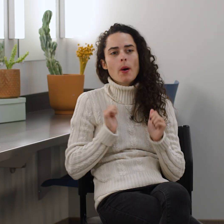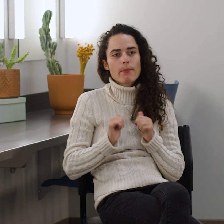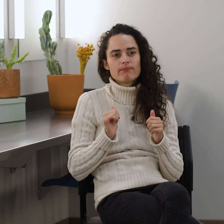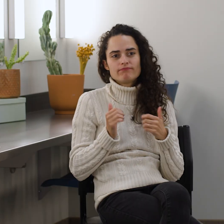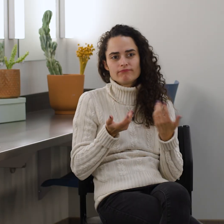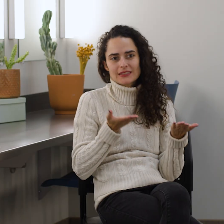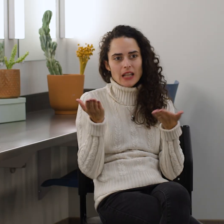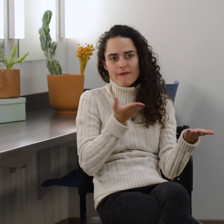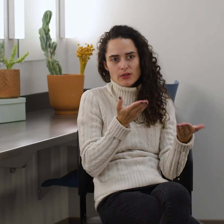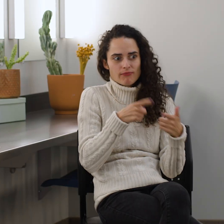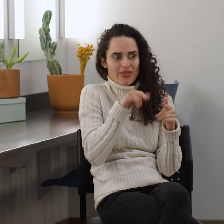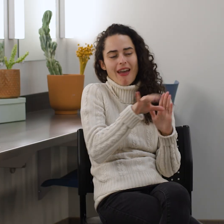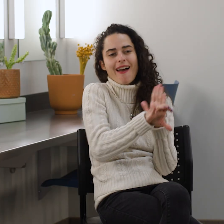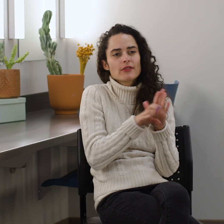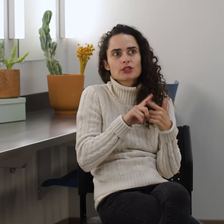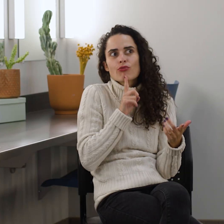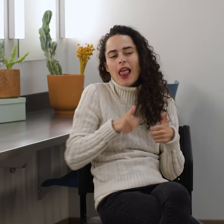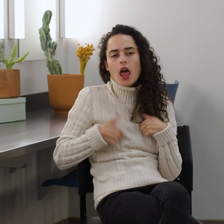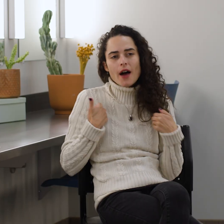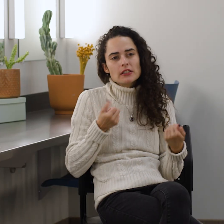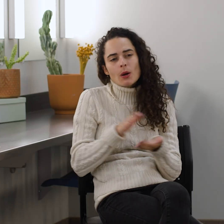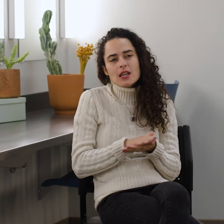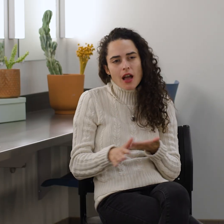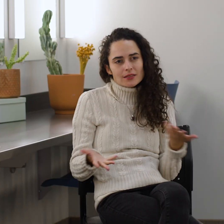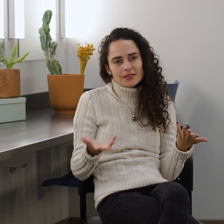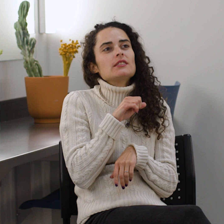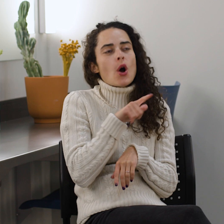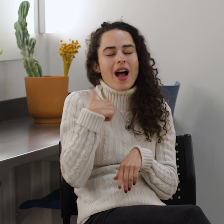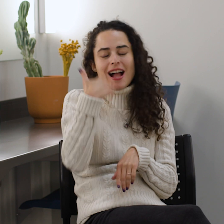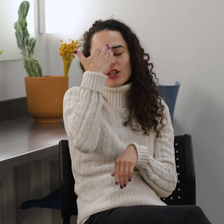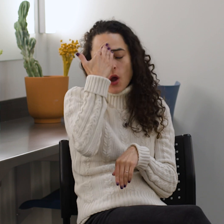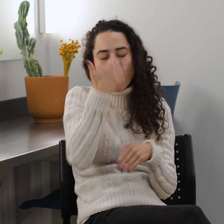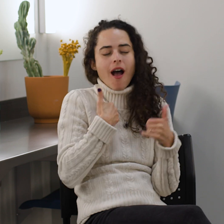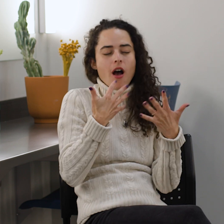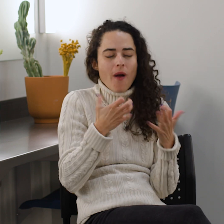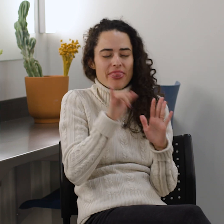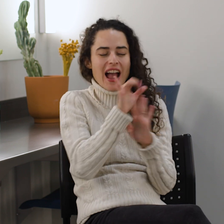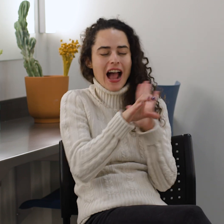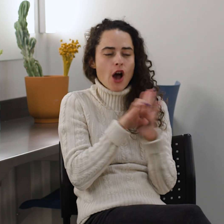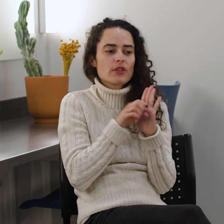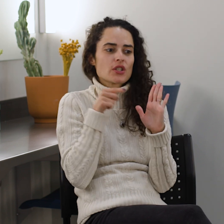and bring that character to life; it’s really nice. I knew I wanted the character to–